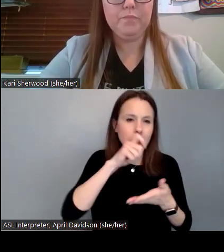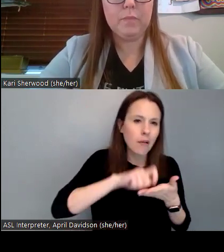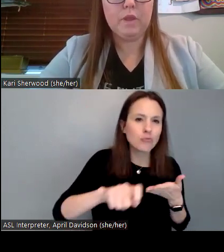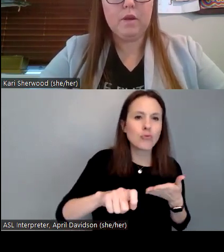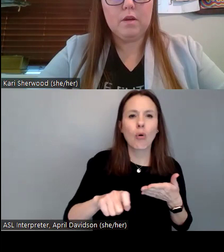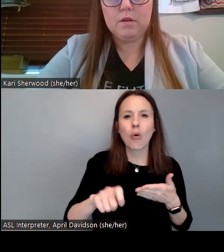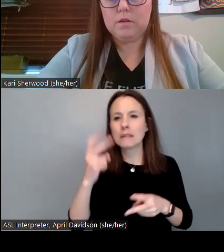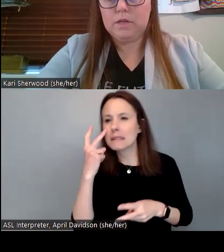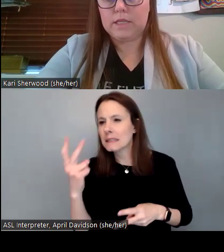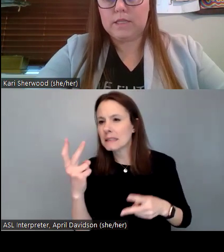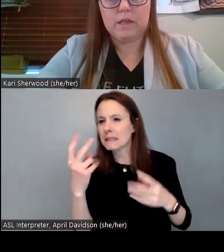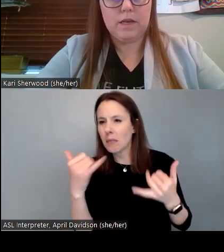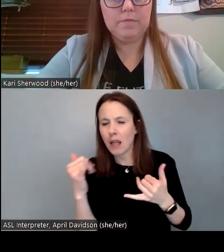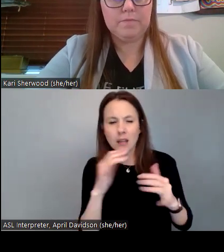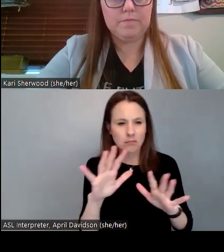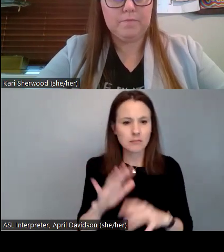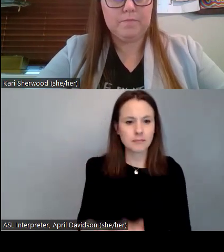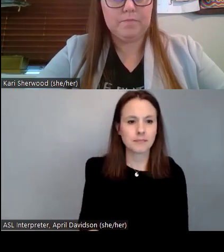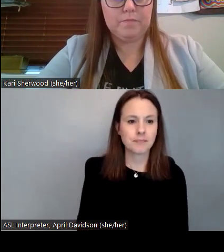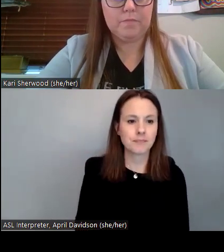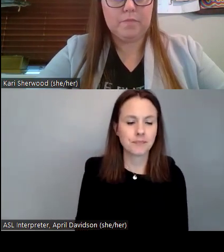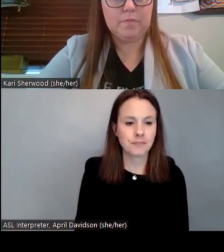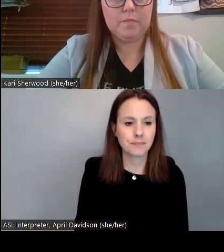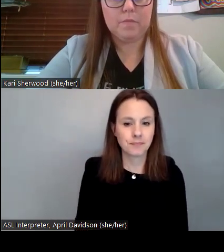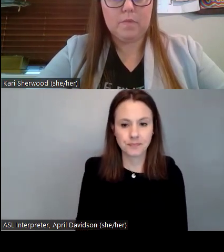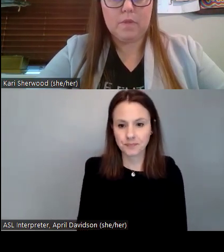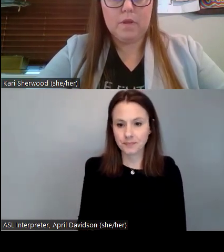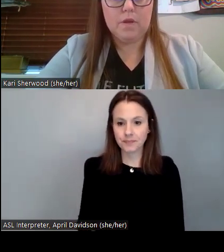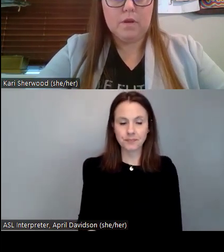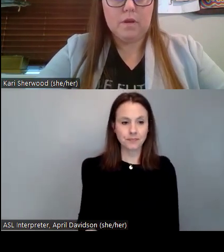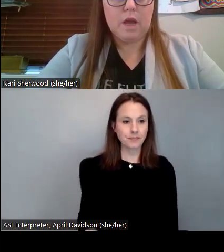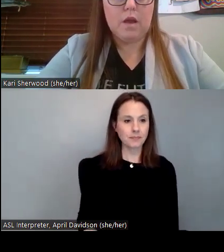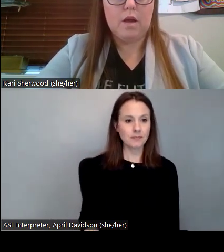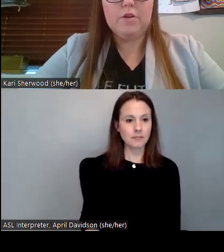that. Next slide.